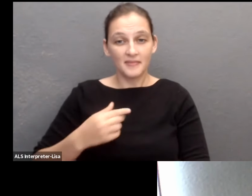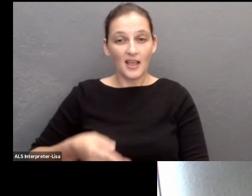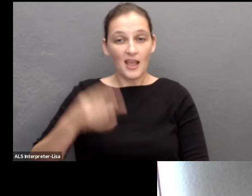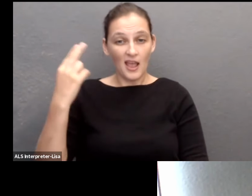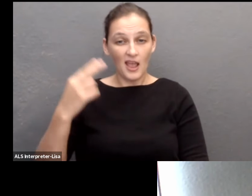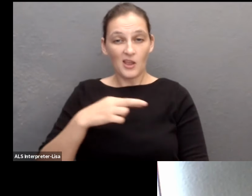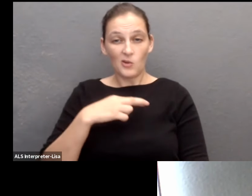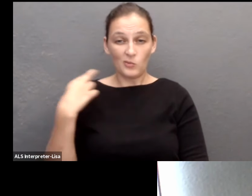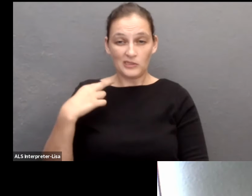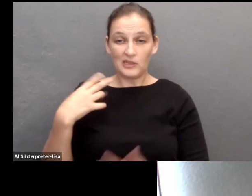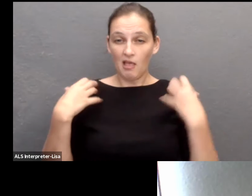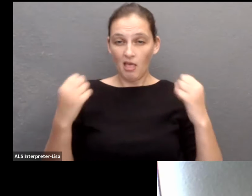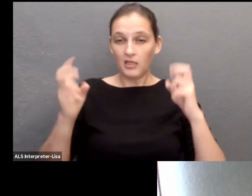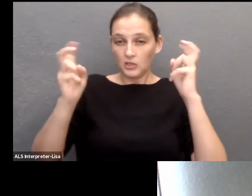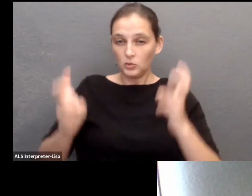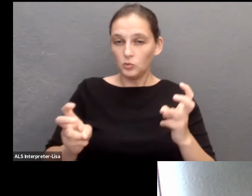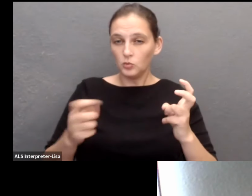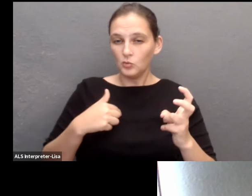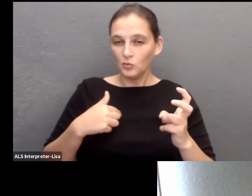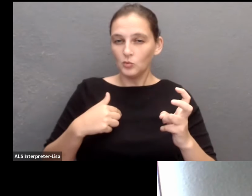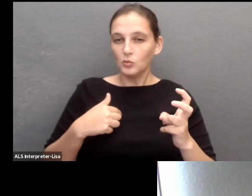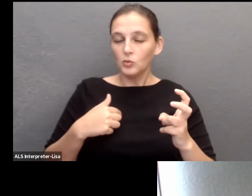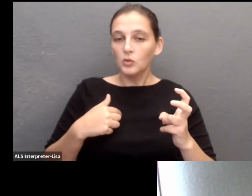condition for complications for COVID. My husband